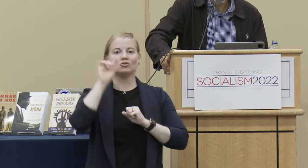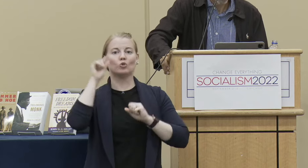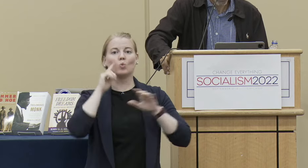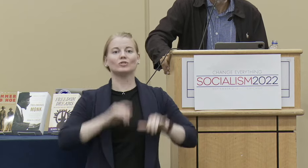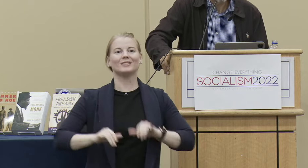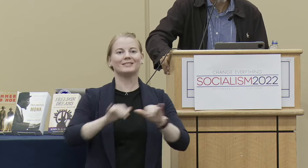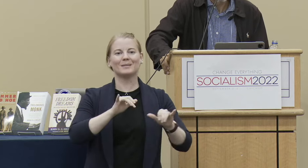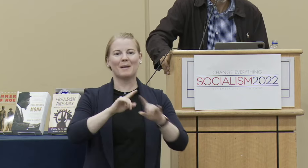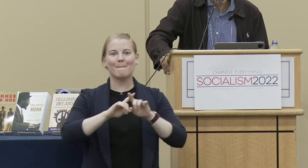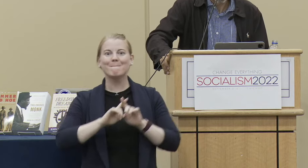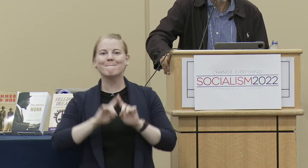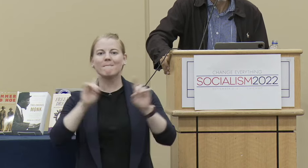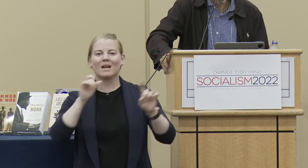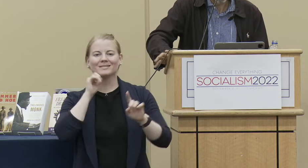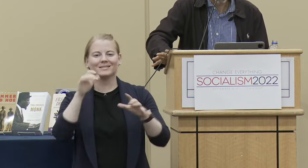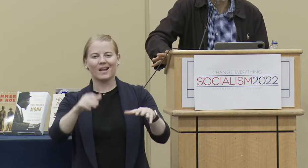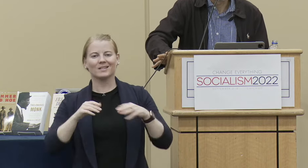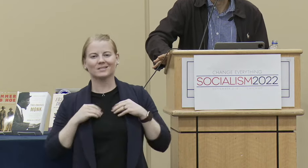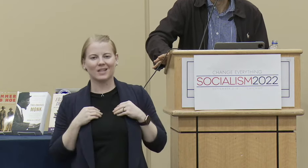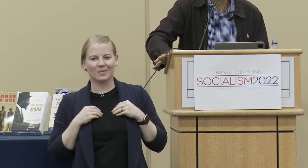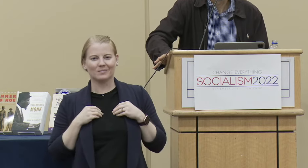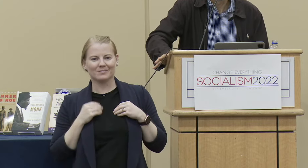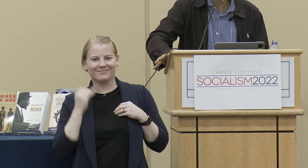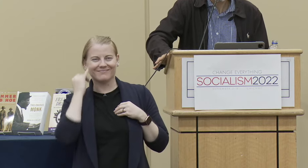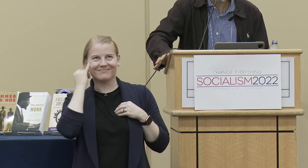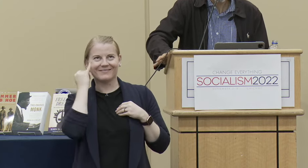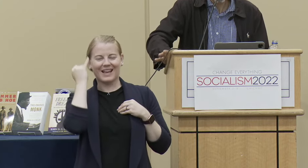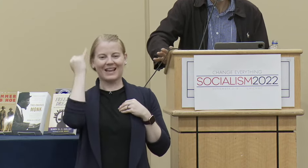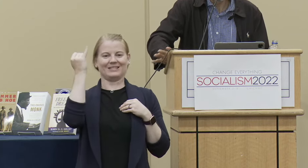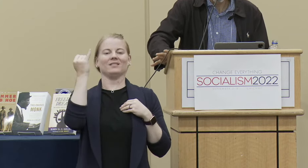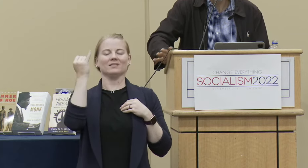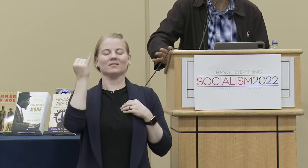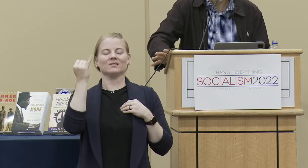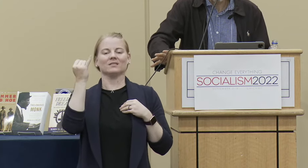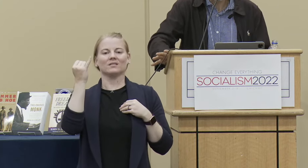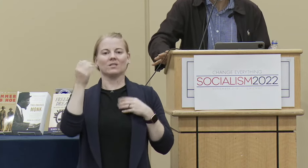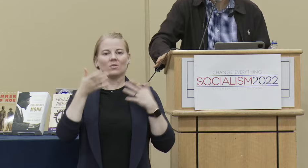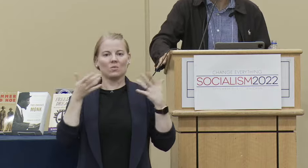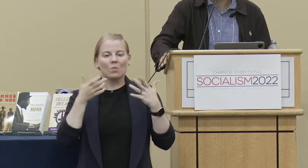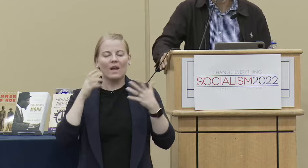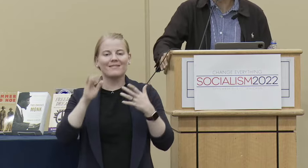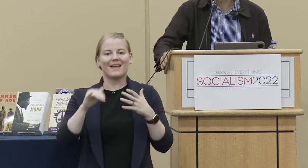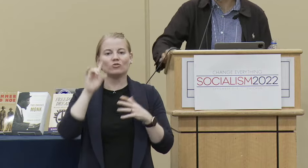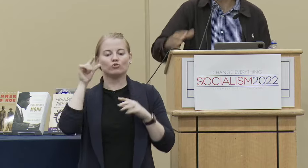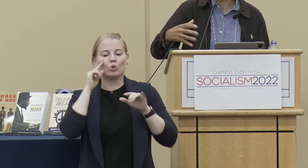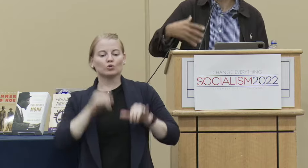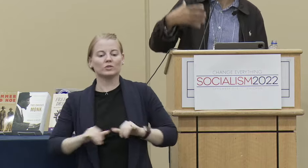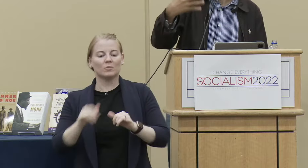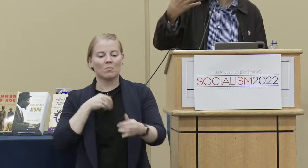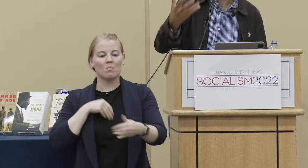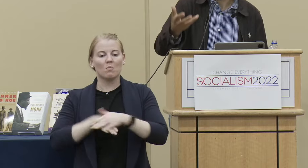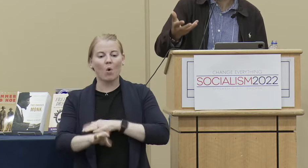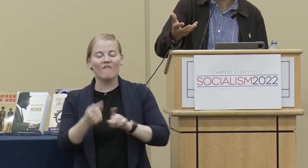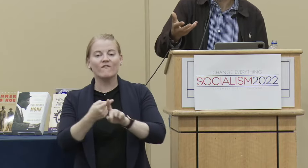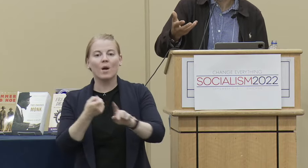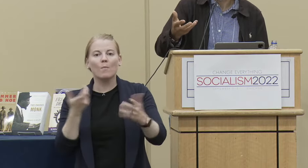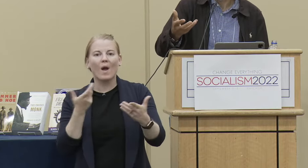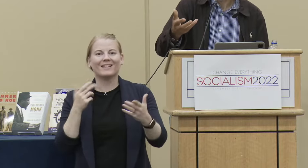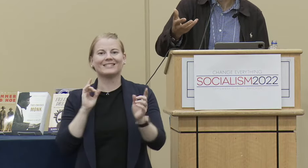socialism . But they did not accept the conceit that